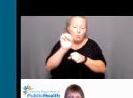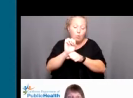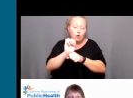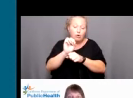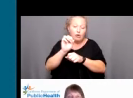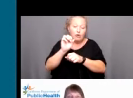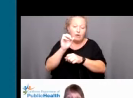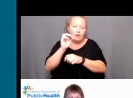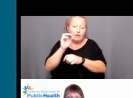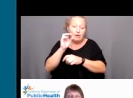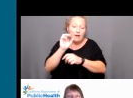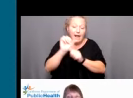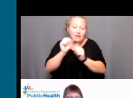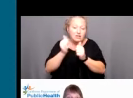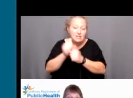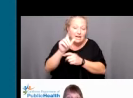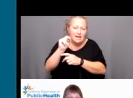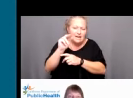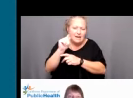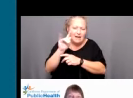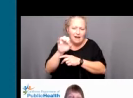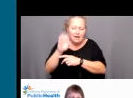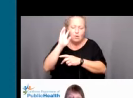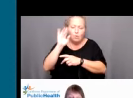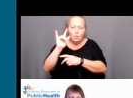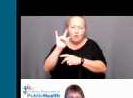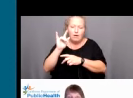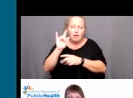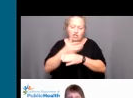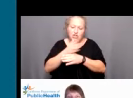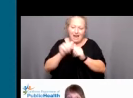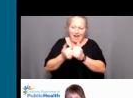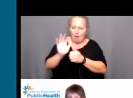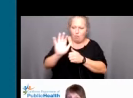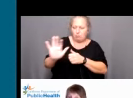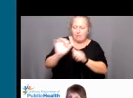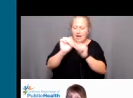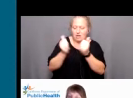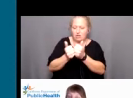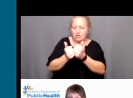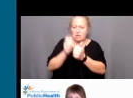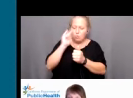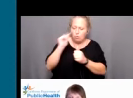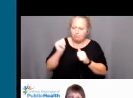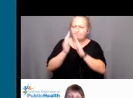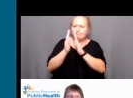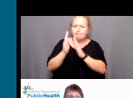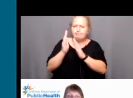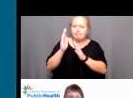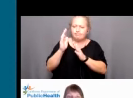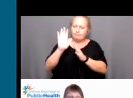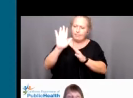Natalie Palugyai will share how her agency hopes to addresses these issues at the state level